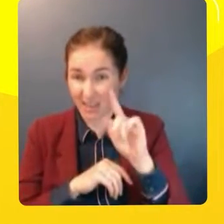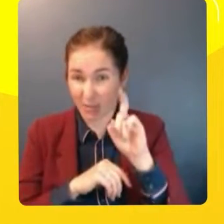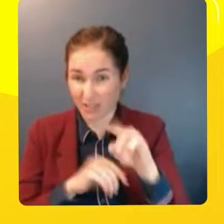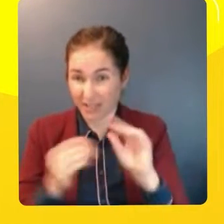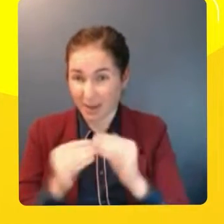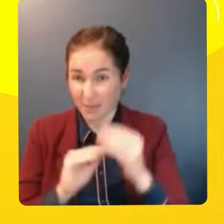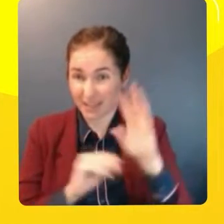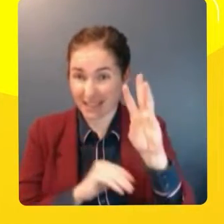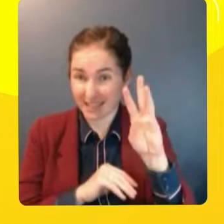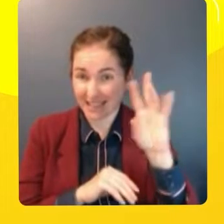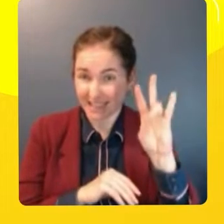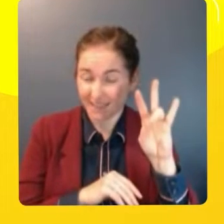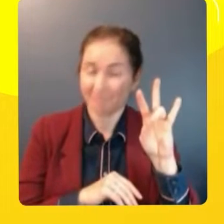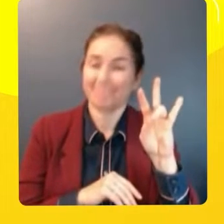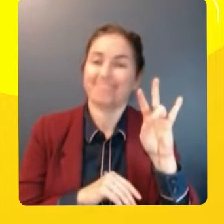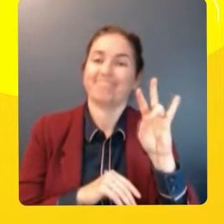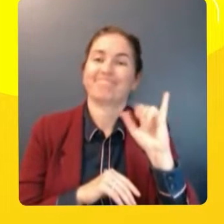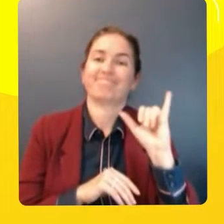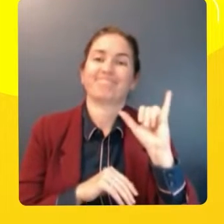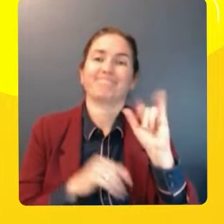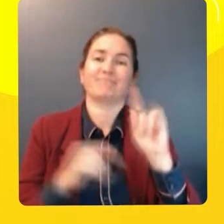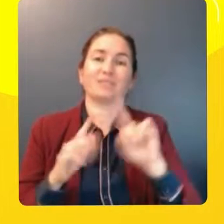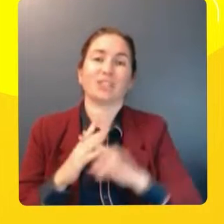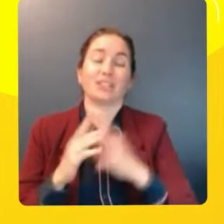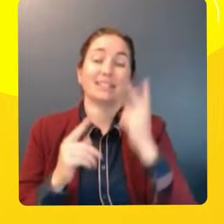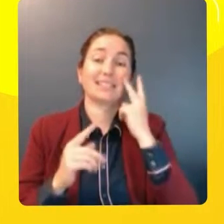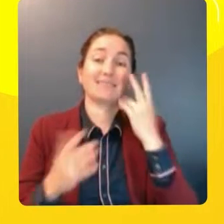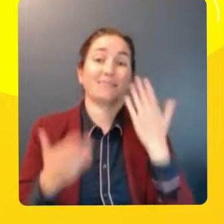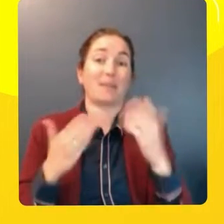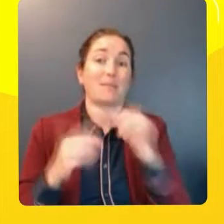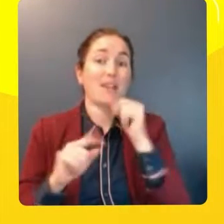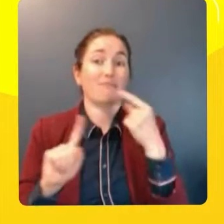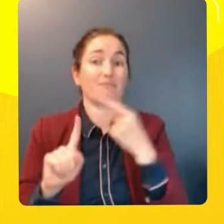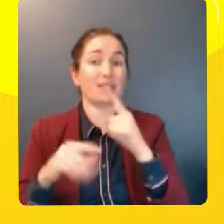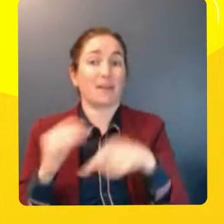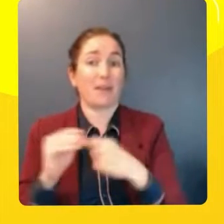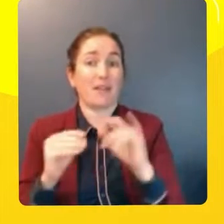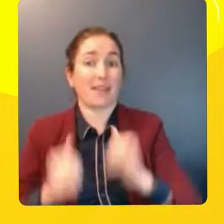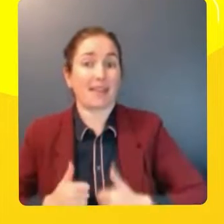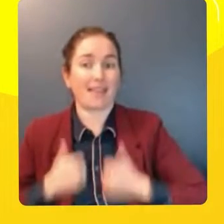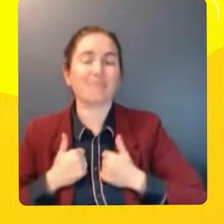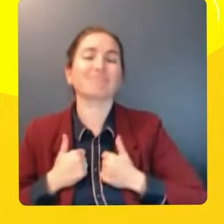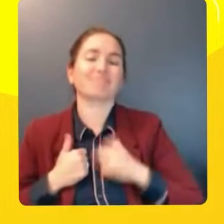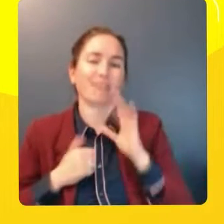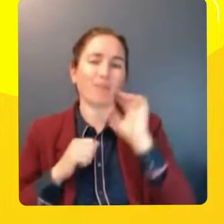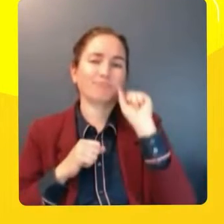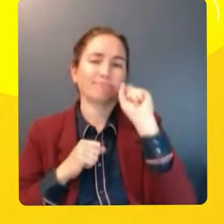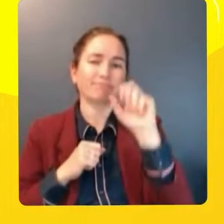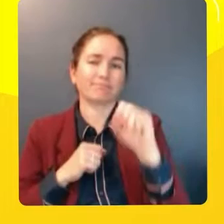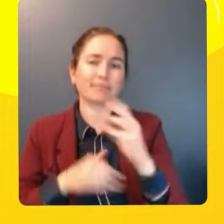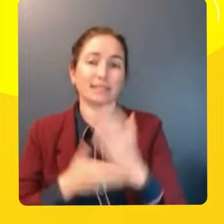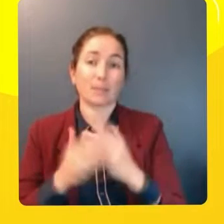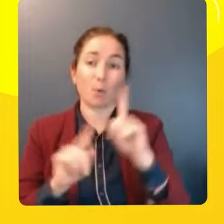we see that maybe we really haven't been about that life as we thought. So I'll give you some questions. You can come up with your own, but I'll give you some.